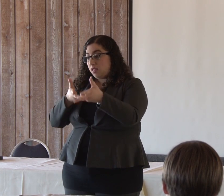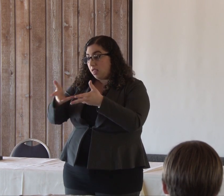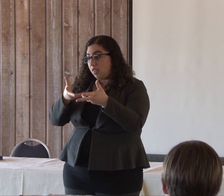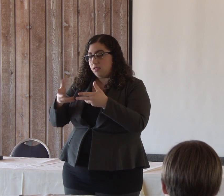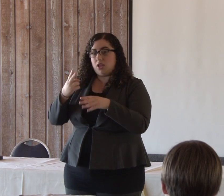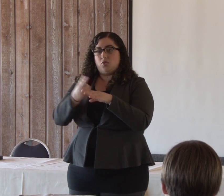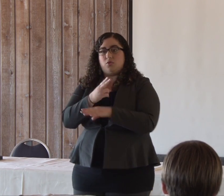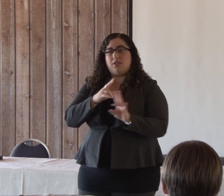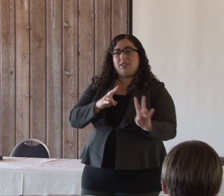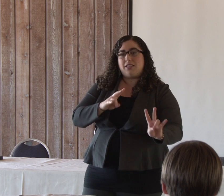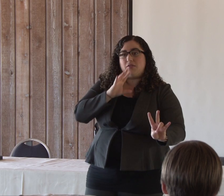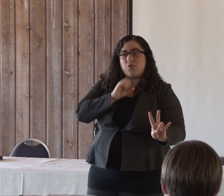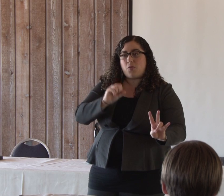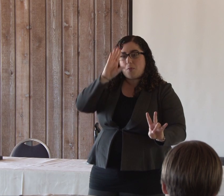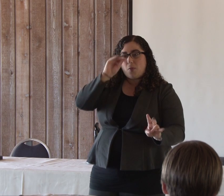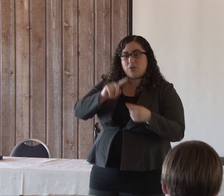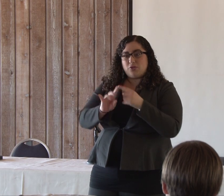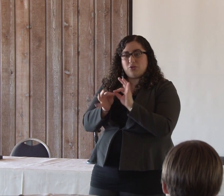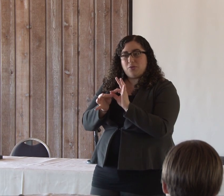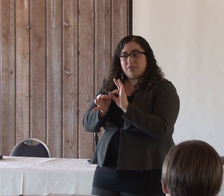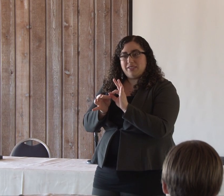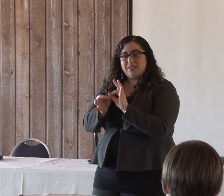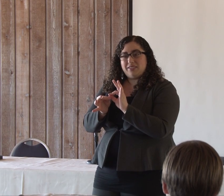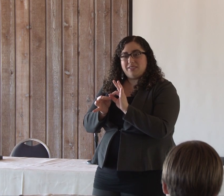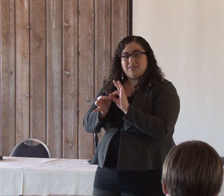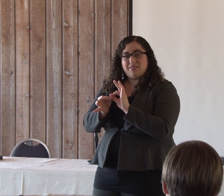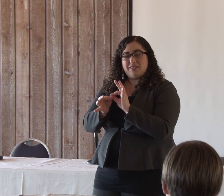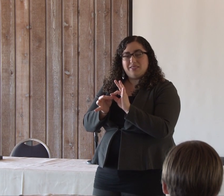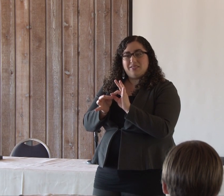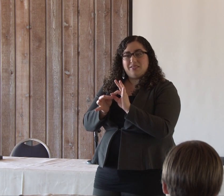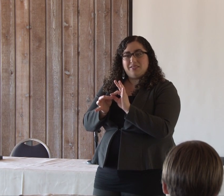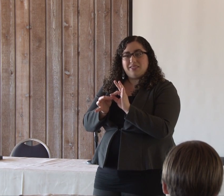an emergency you're going to need surgery. And during that entire process they were